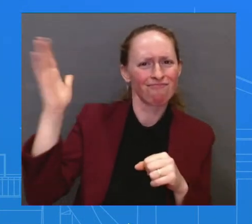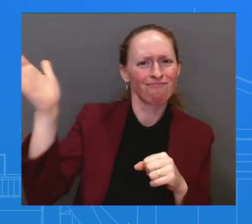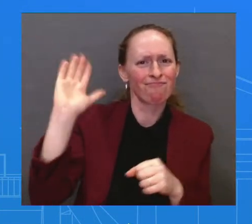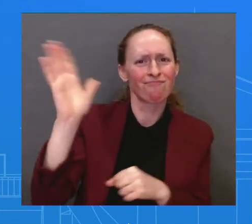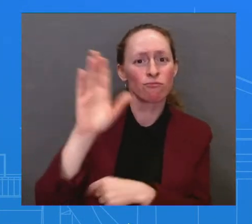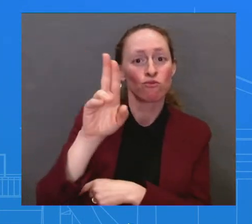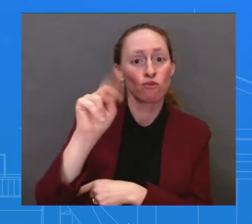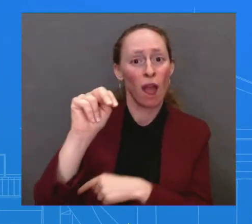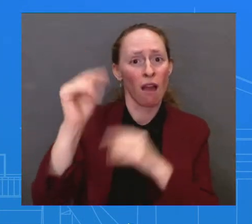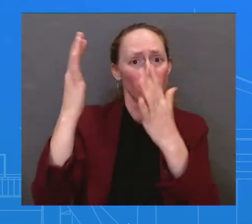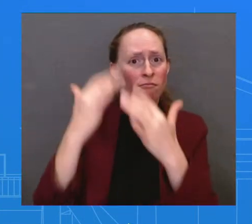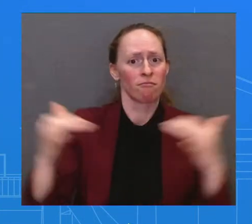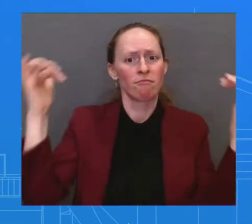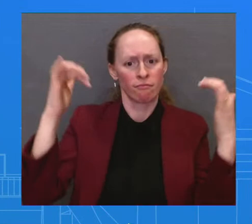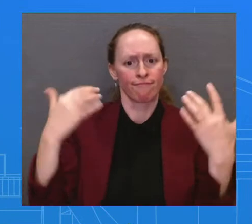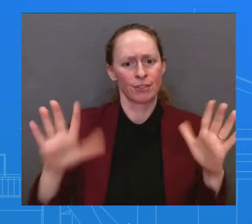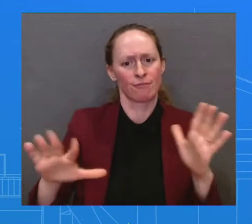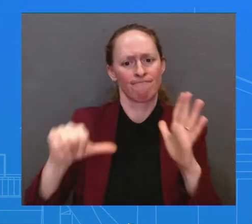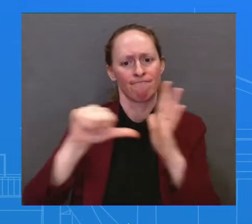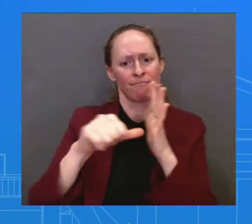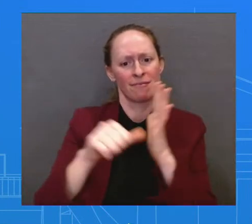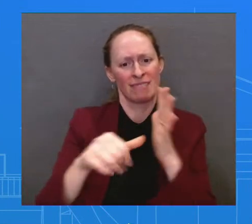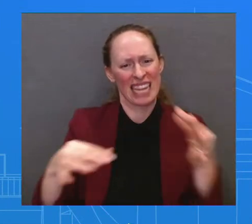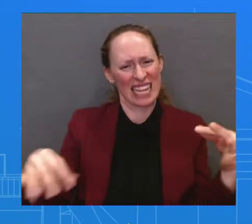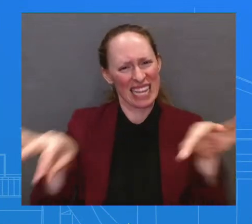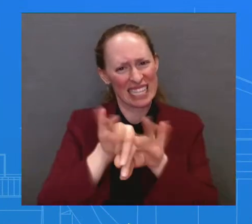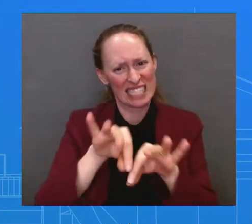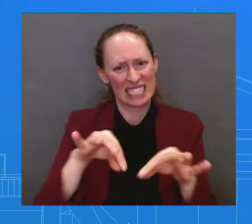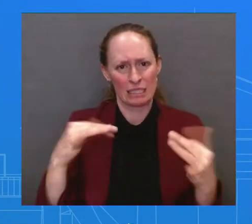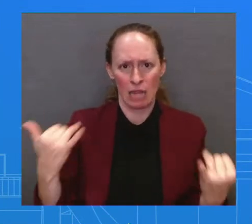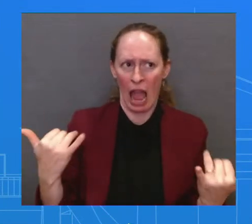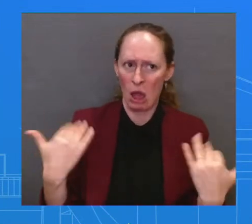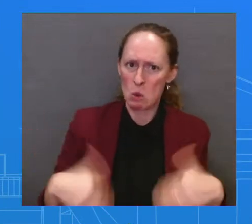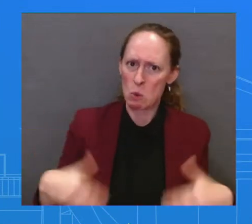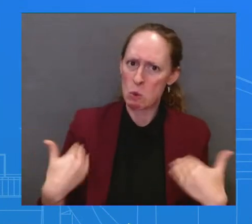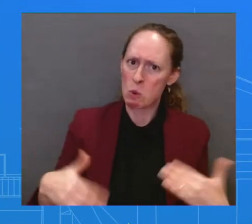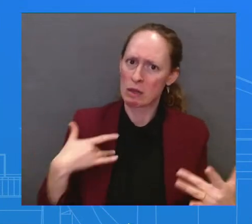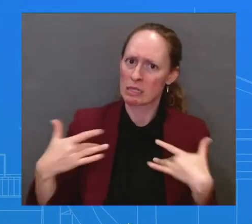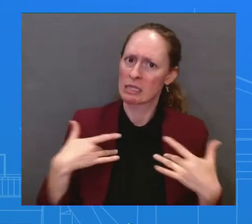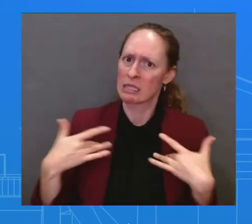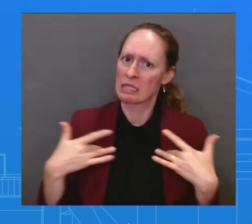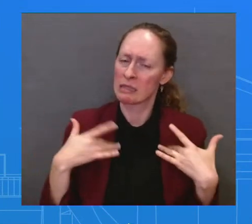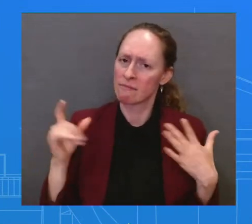the importance of making sure that we continue to help the Ukrainians as they fight for their democracy.